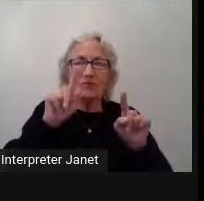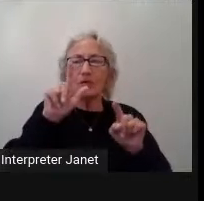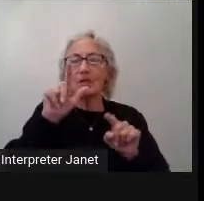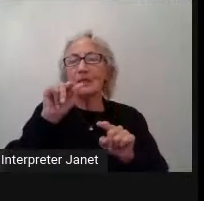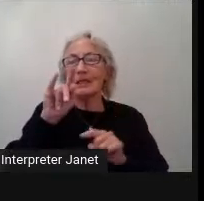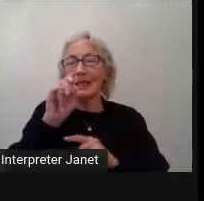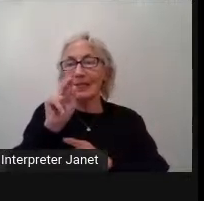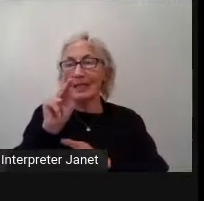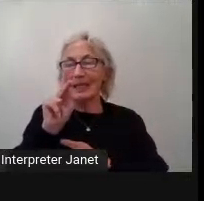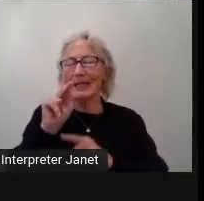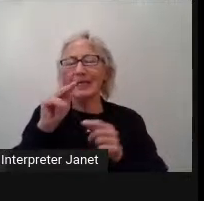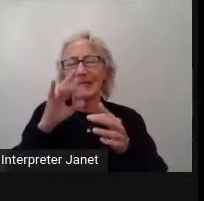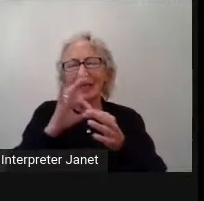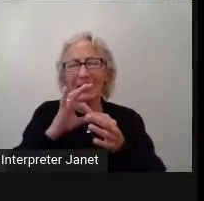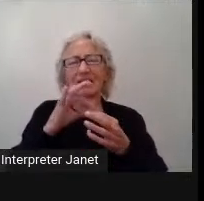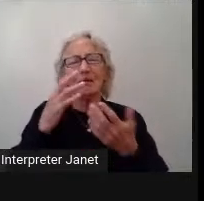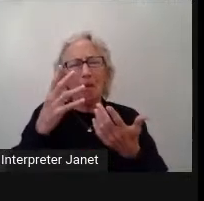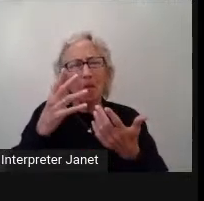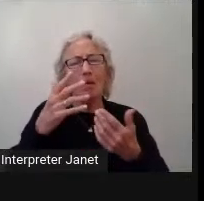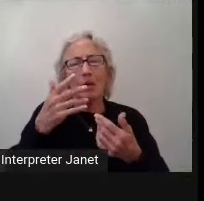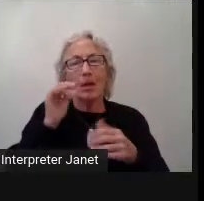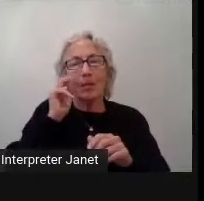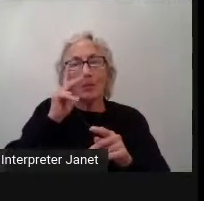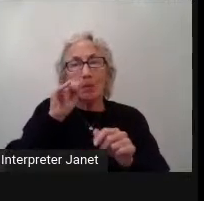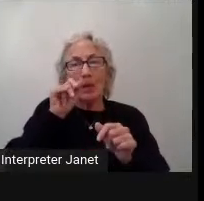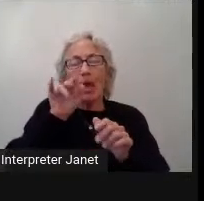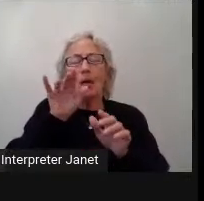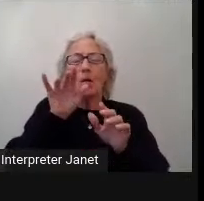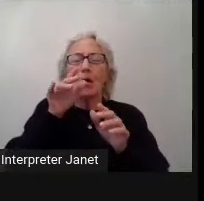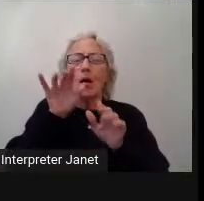want a bigger font size or higher contrast or highlighted links.